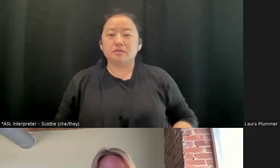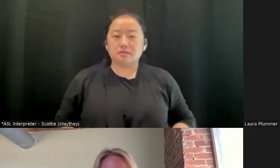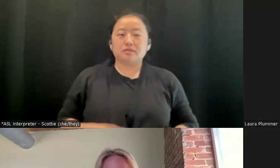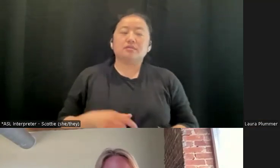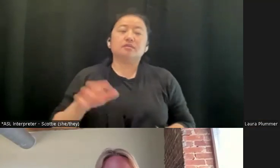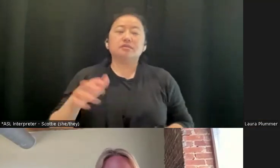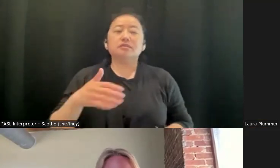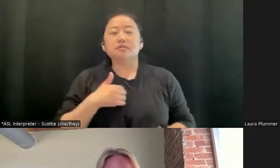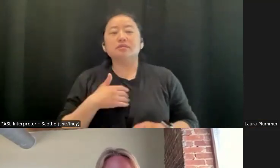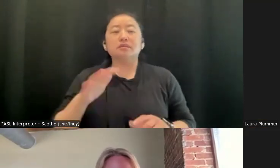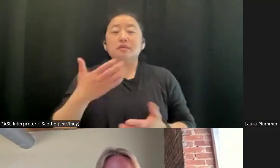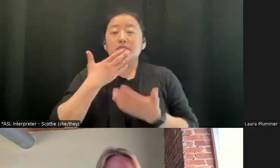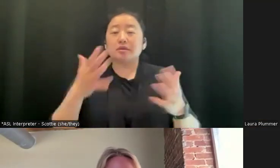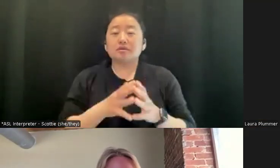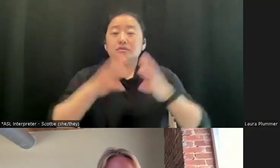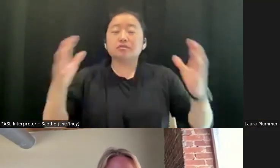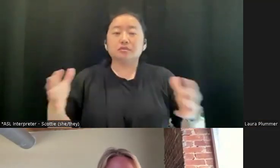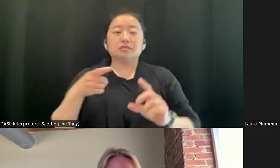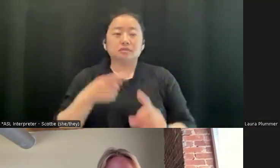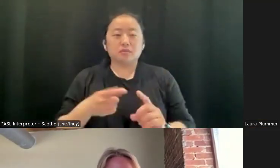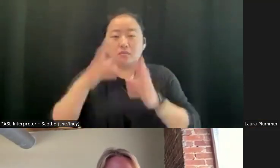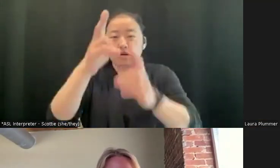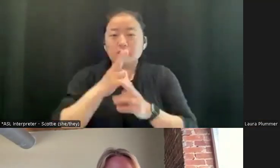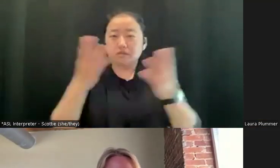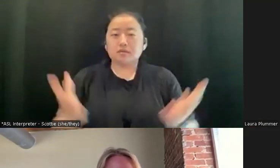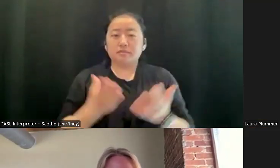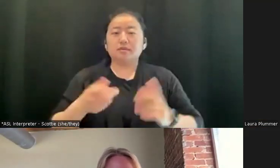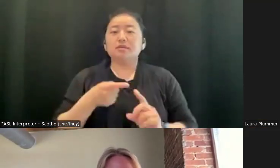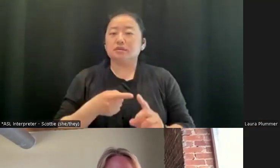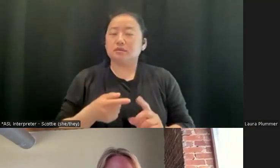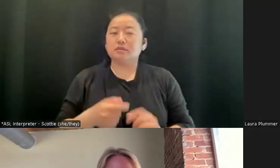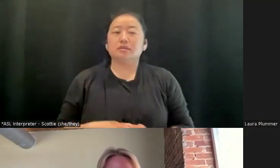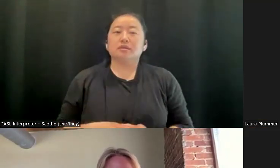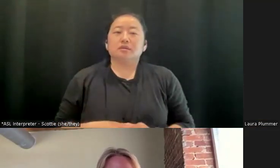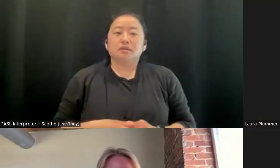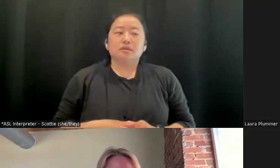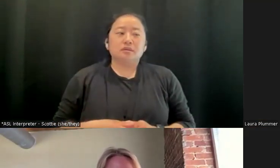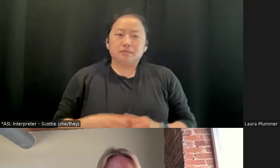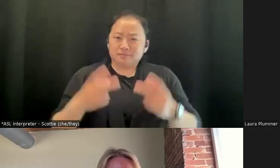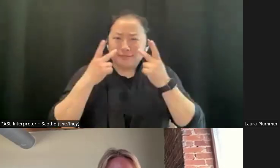Thank you for being here, good to see people from all over the Midwest,